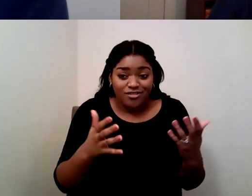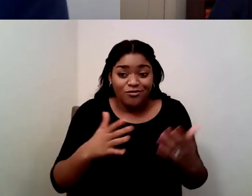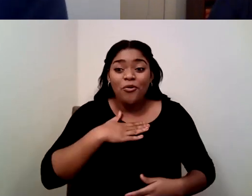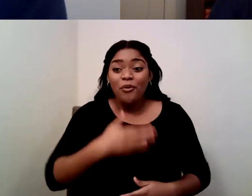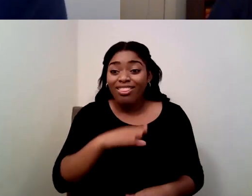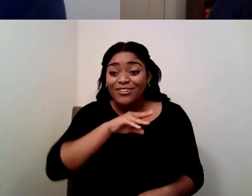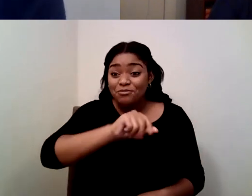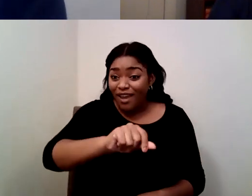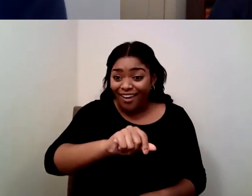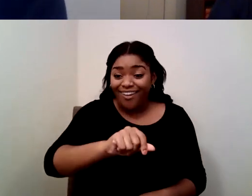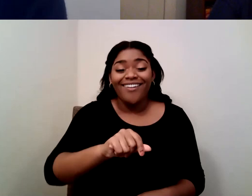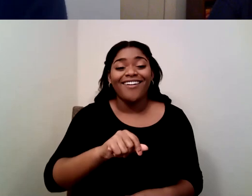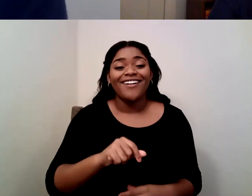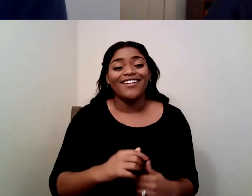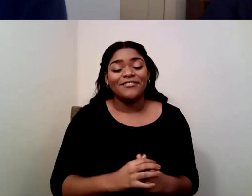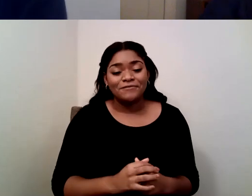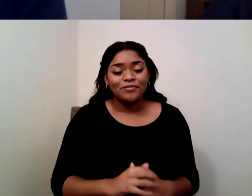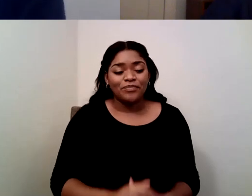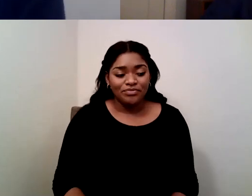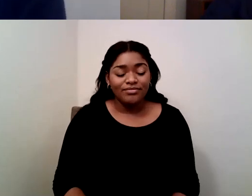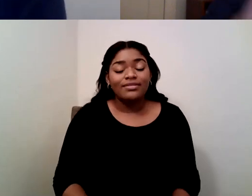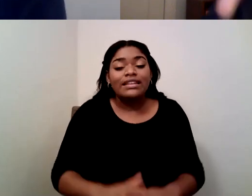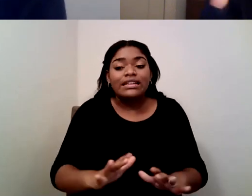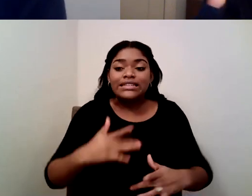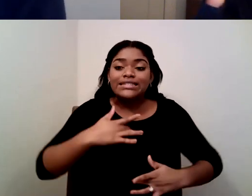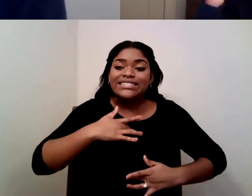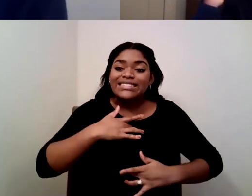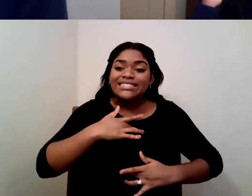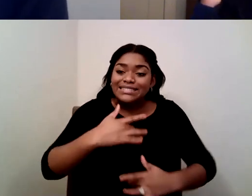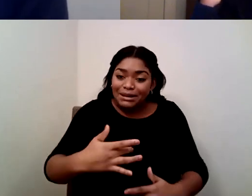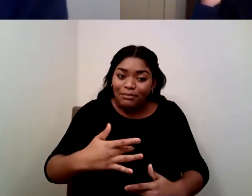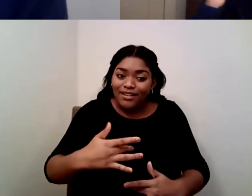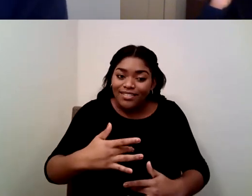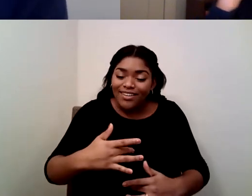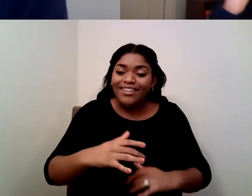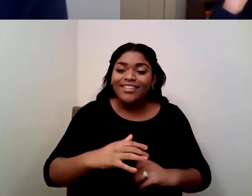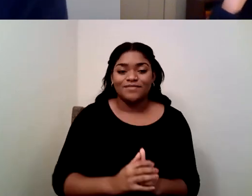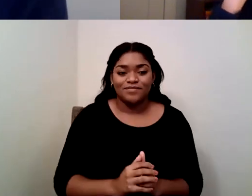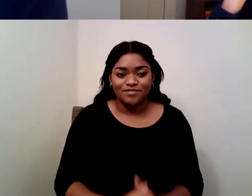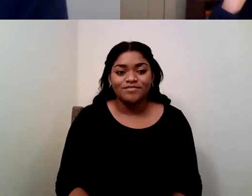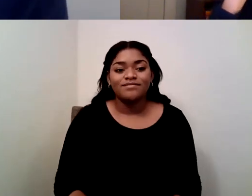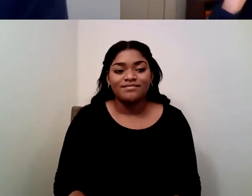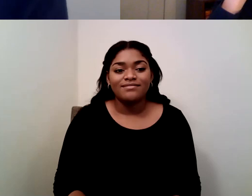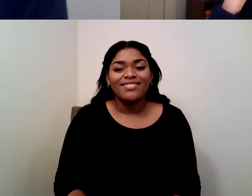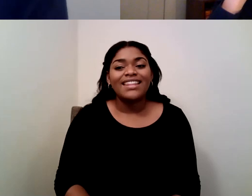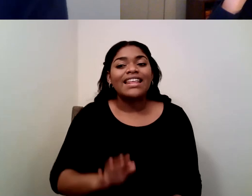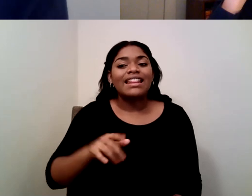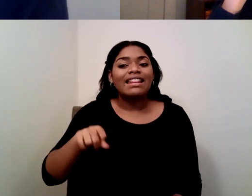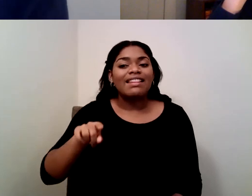paid for them. Generally they have seen their heyday in a